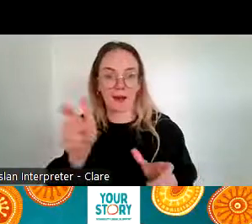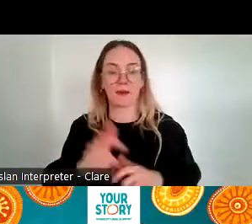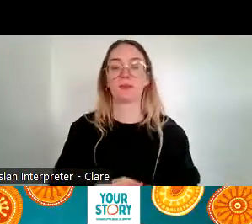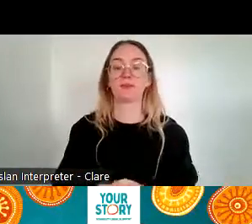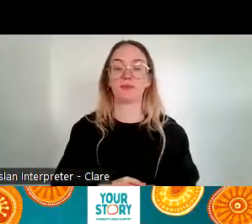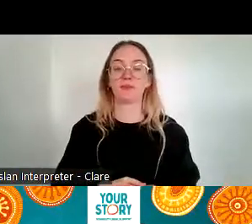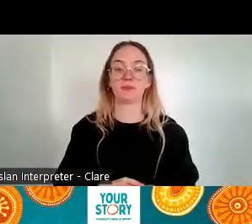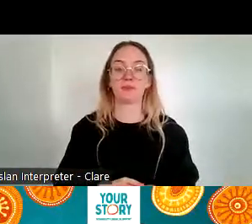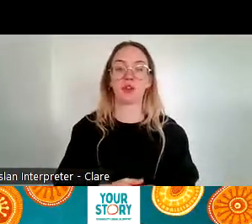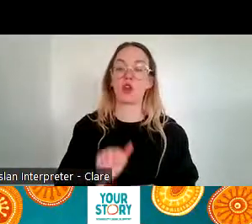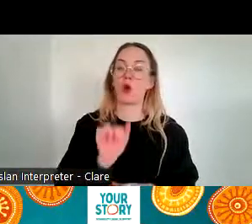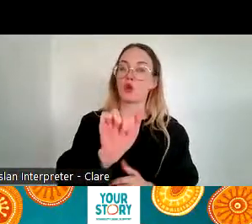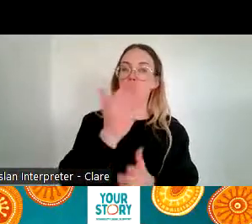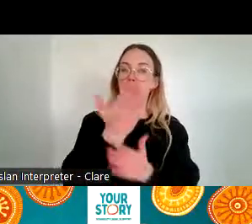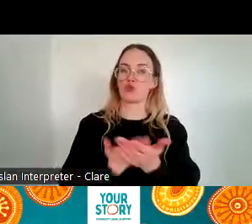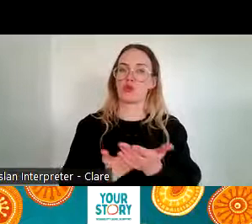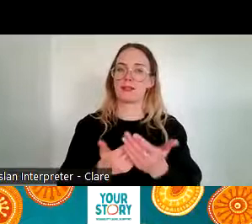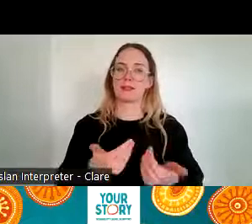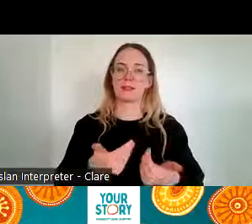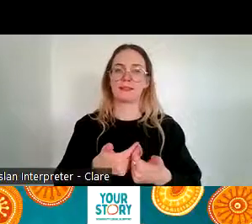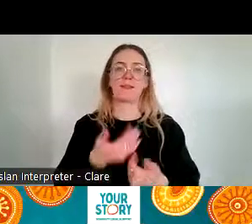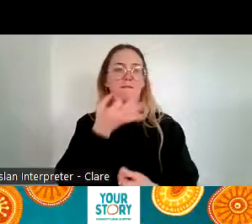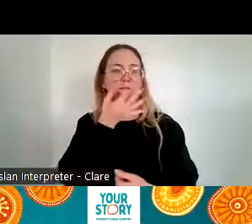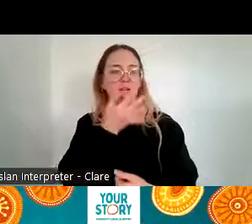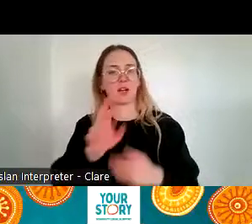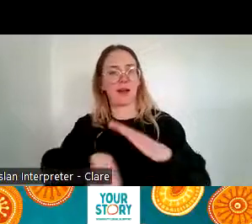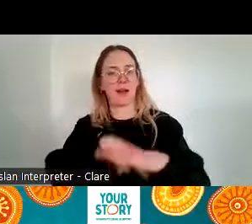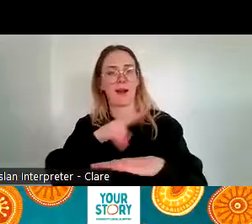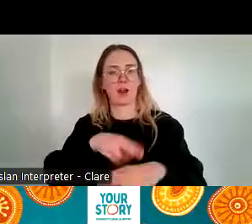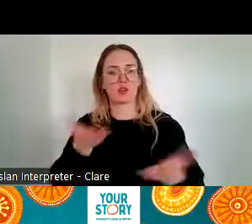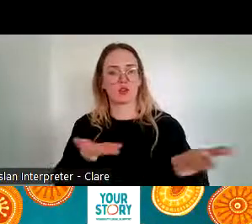that gives independent legal advice and support to anyone thinking about sharing their story.